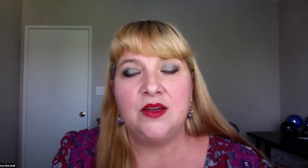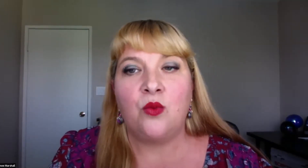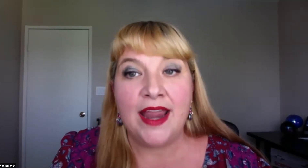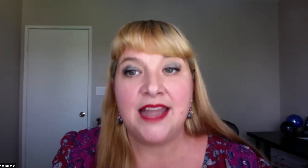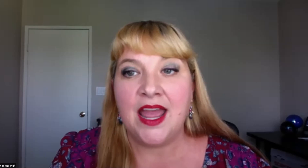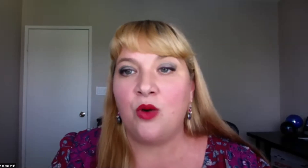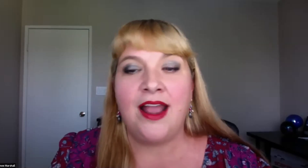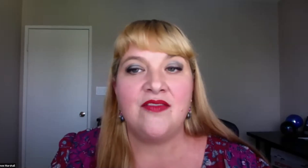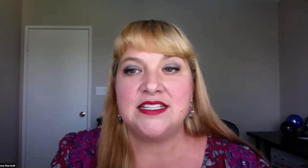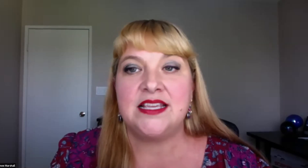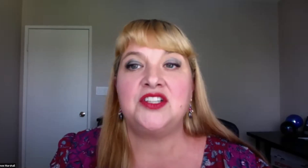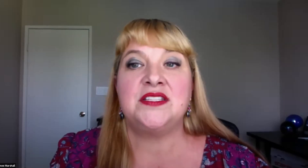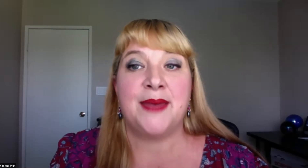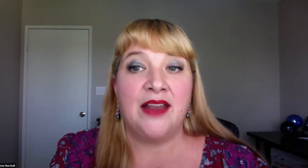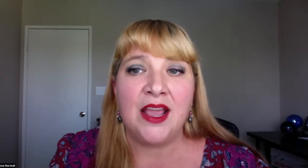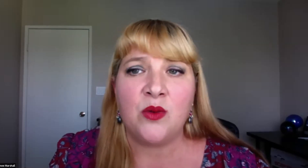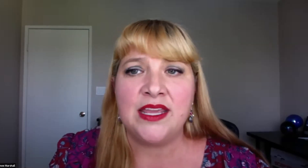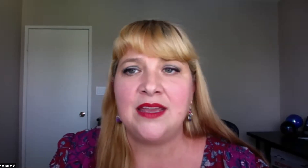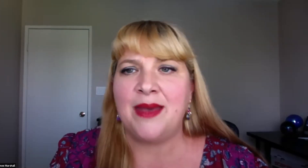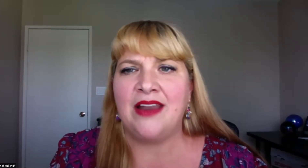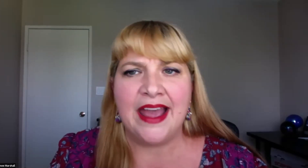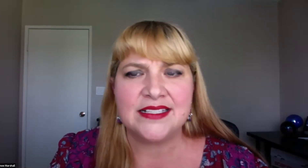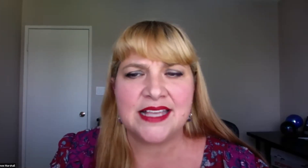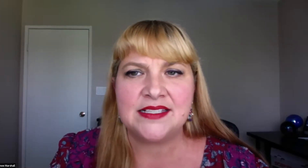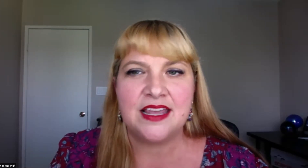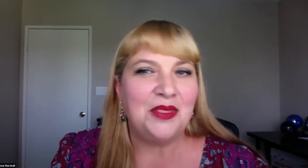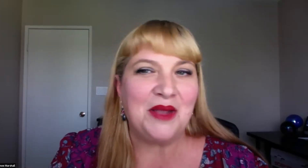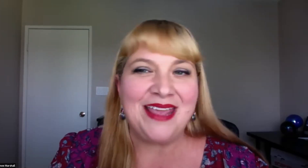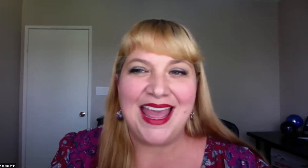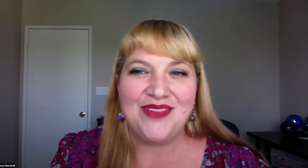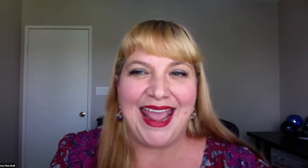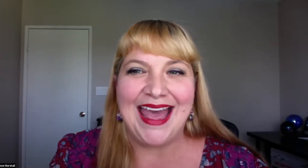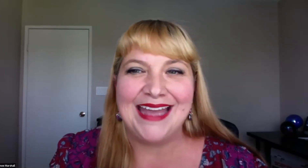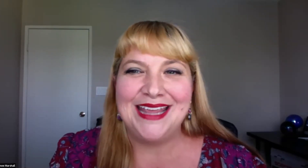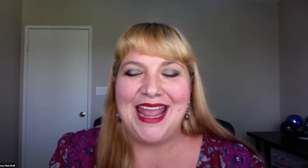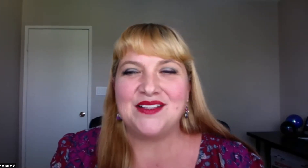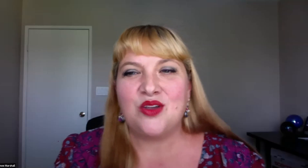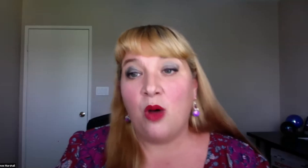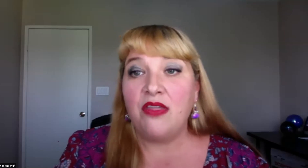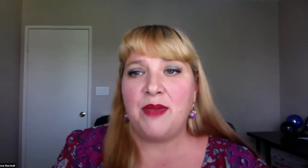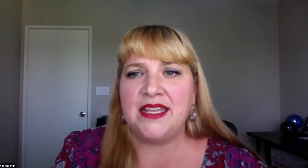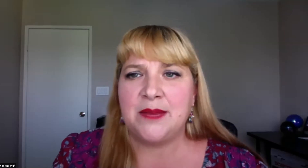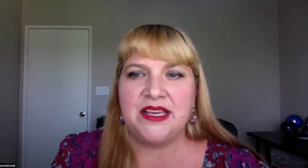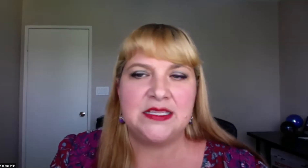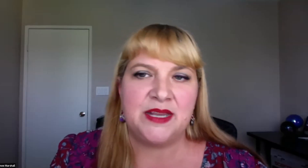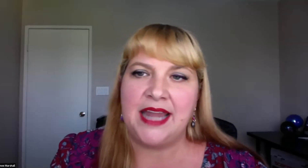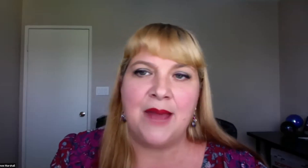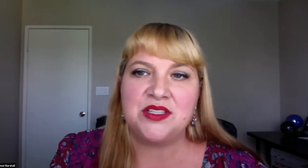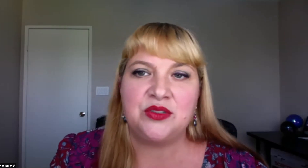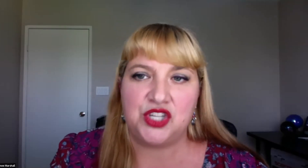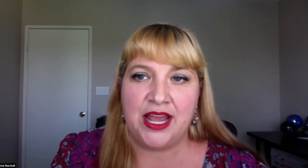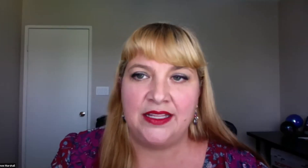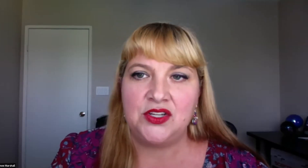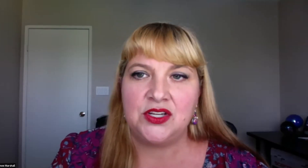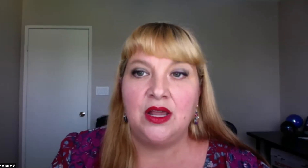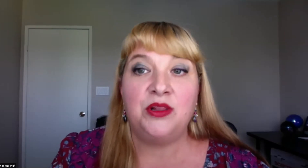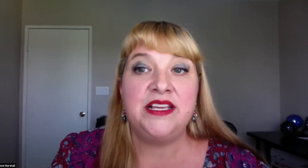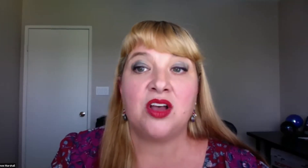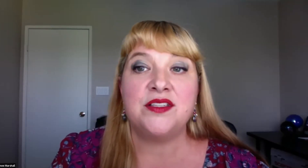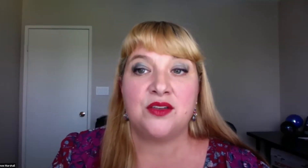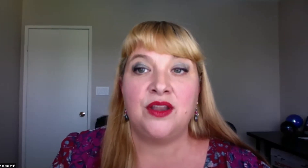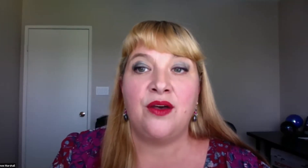Renee Marshall: Right now we're having discussions about equity about access that we haven't had. And so, while the pandemic has been an absolute challenge. Please also know